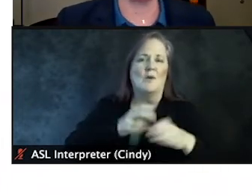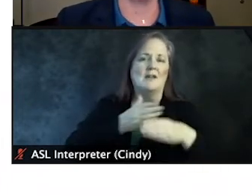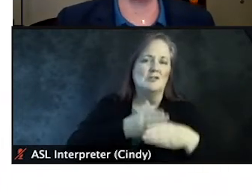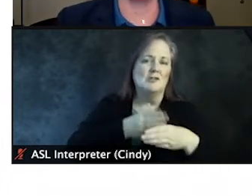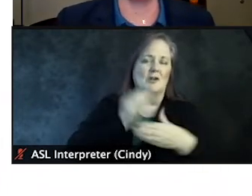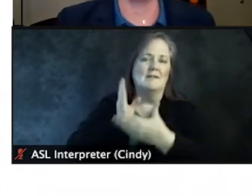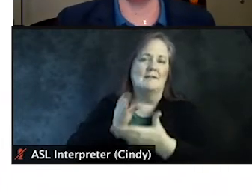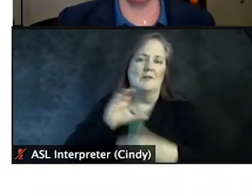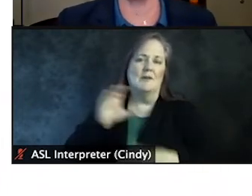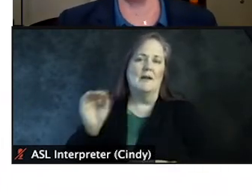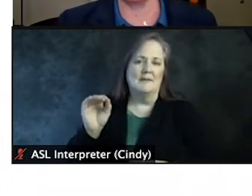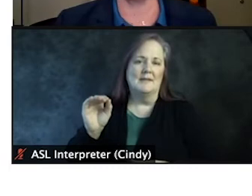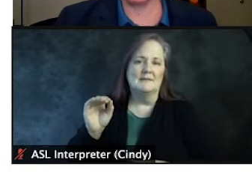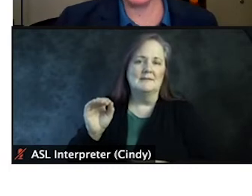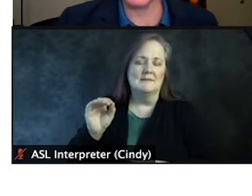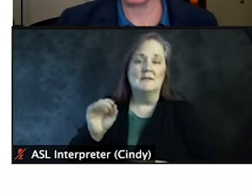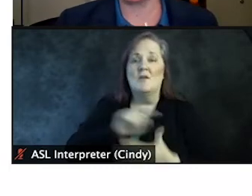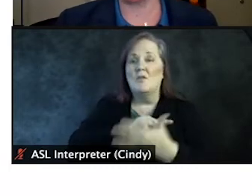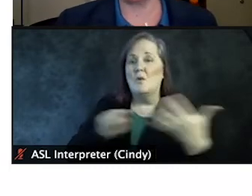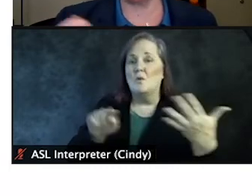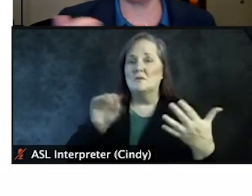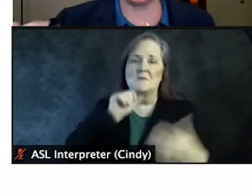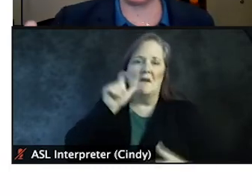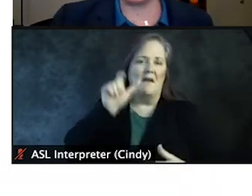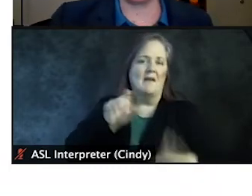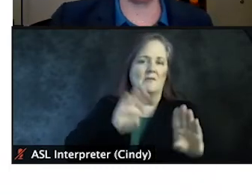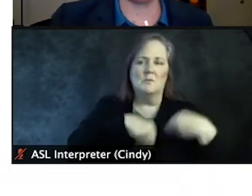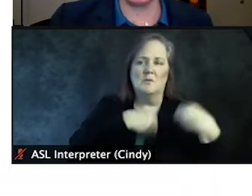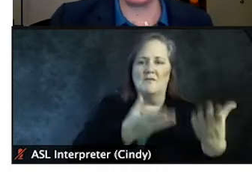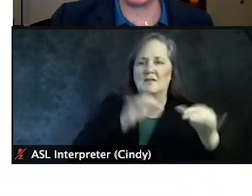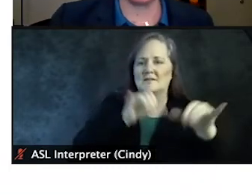probably by Uber, Lyft and Doordash, for economic reasons, as you might imagine.